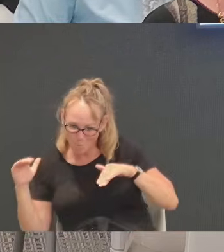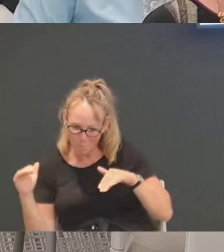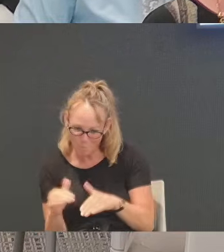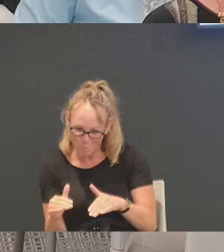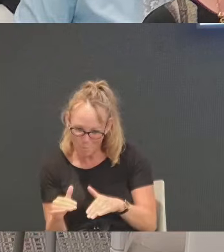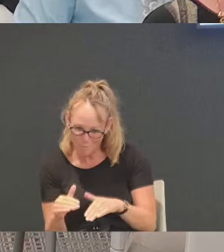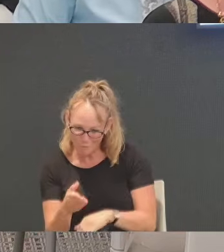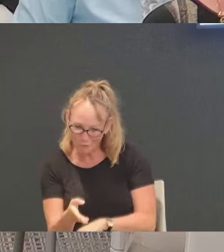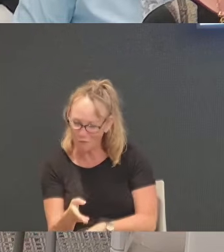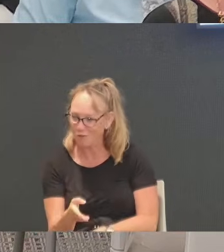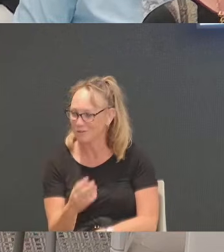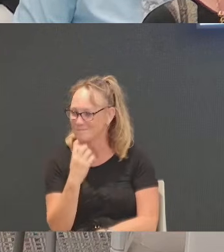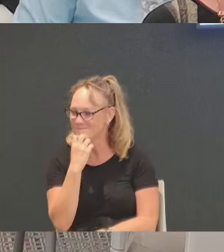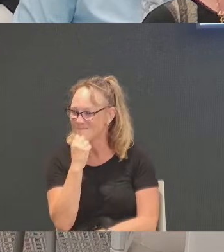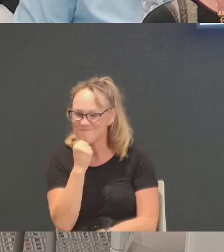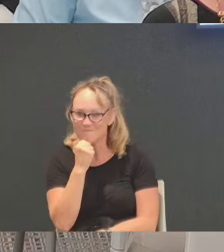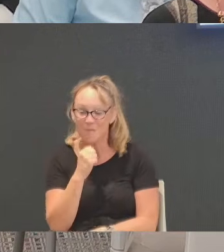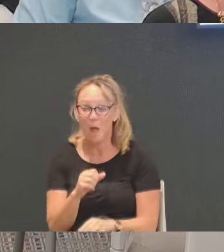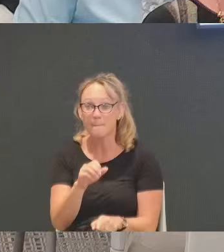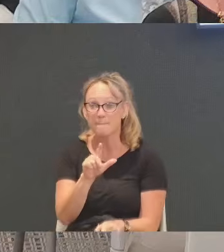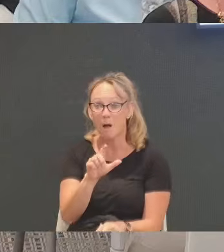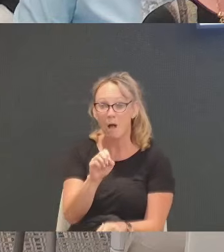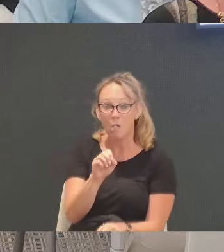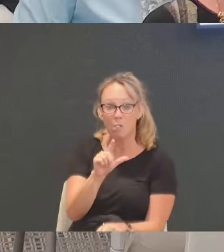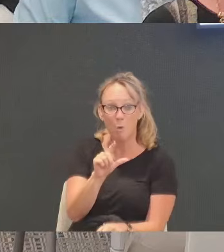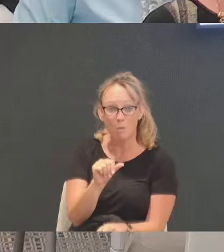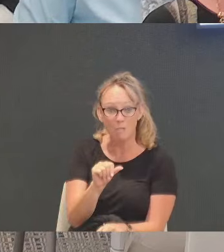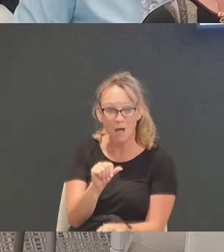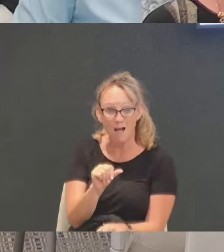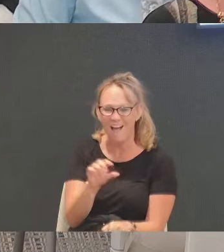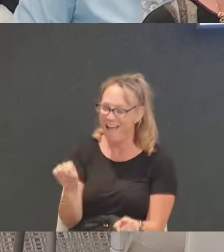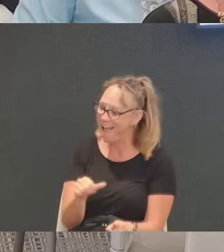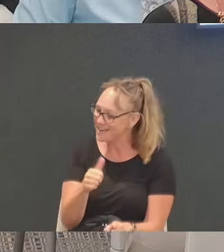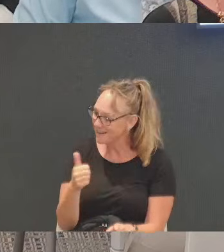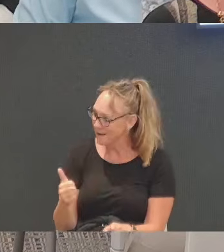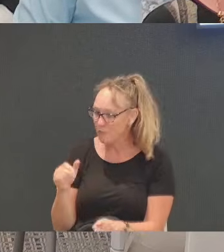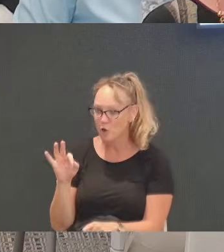The thing about Lola and every foster child is she and they are born into this world without options